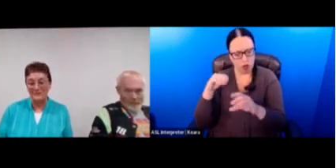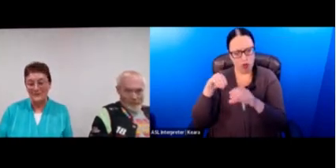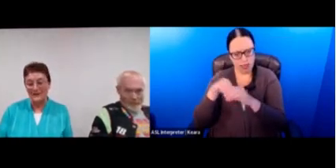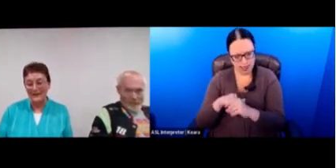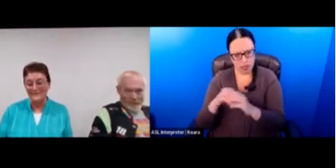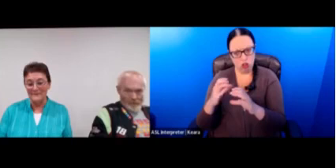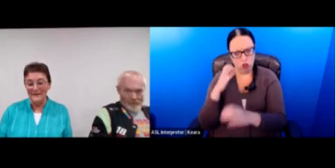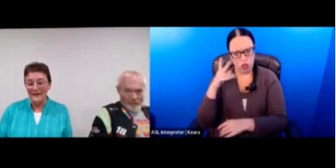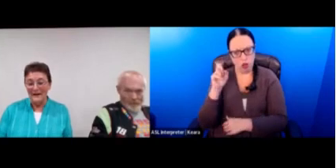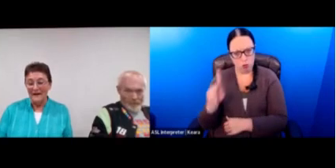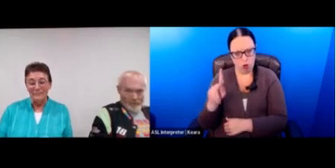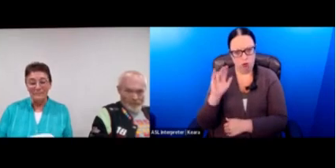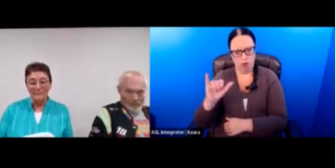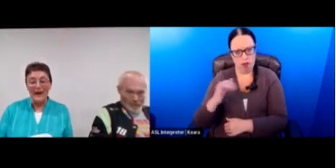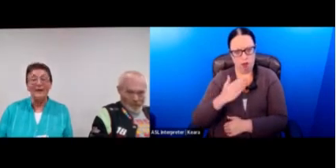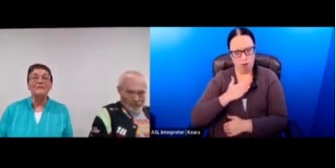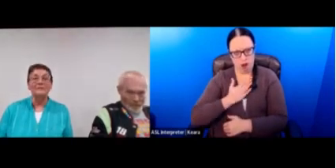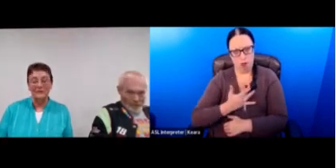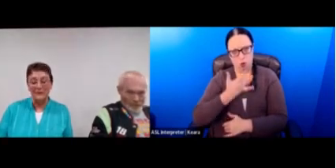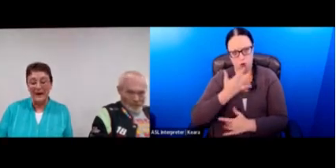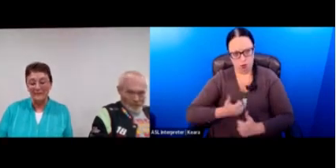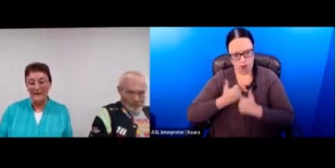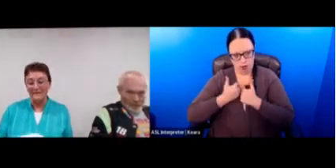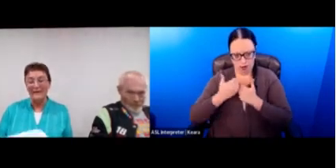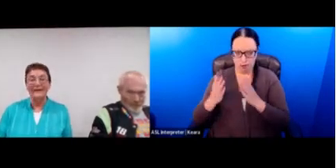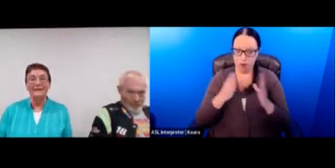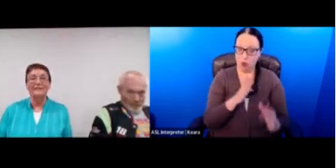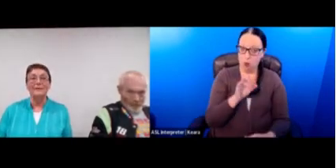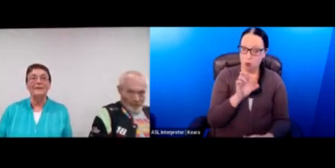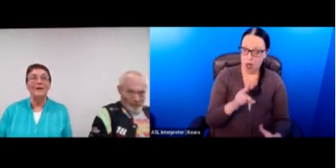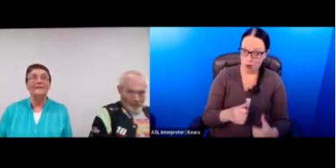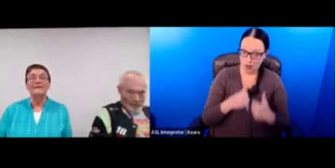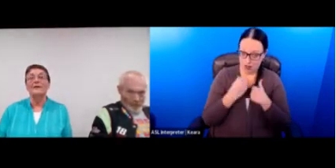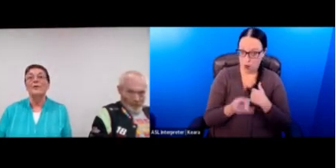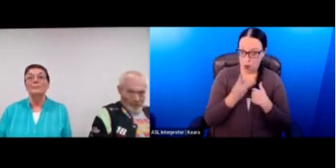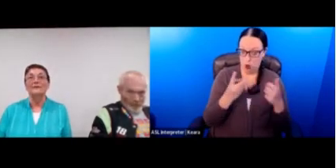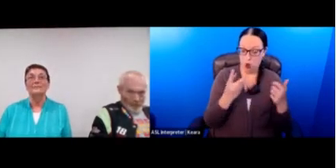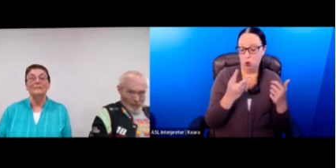preferred life. Brad was living with two housemates and he spent his entire home life and his